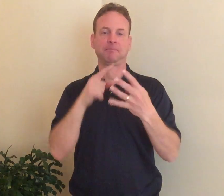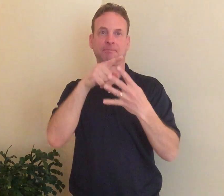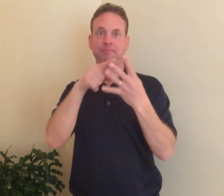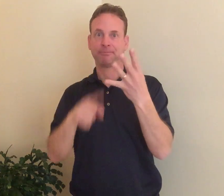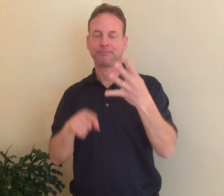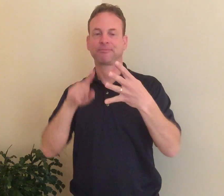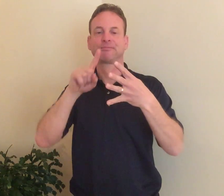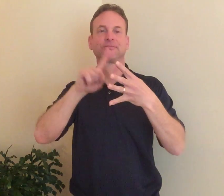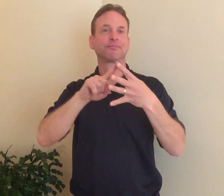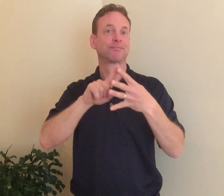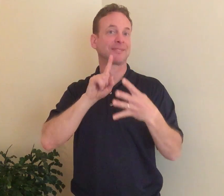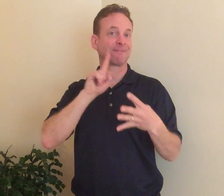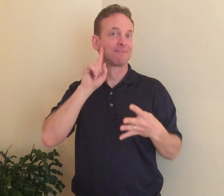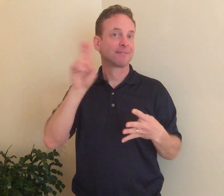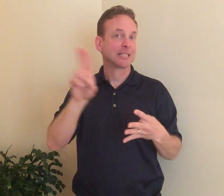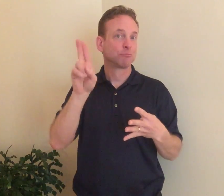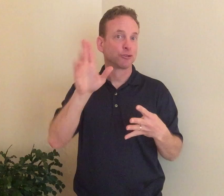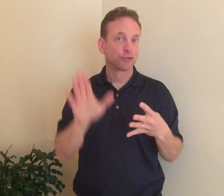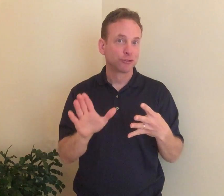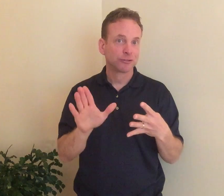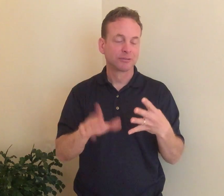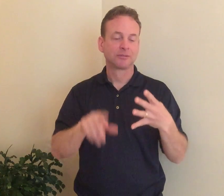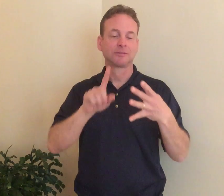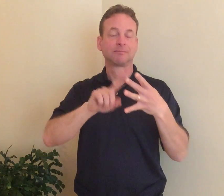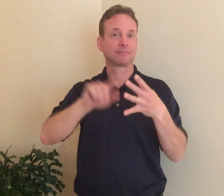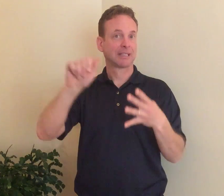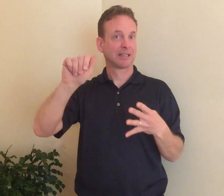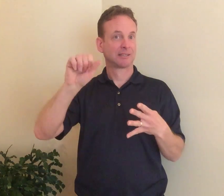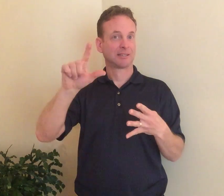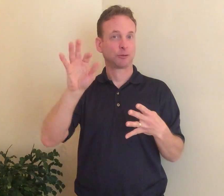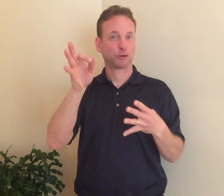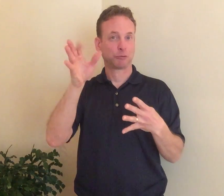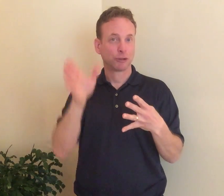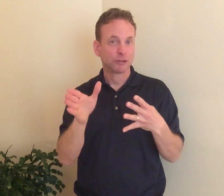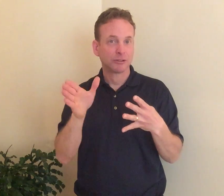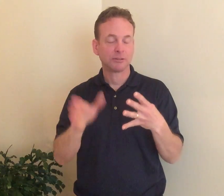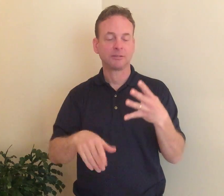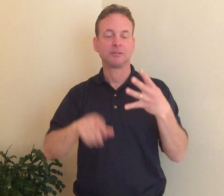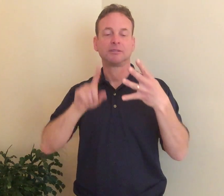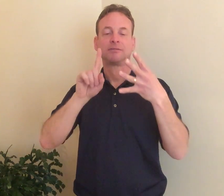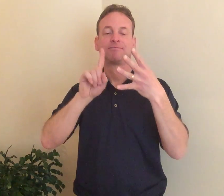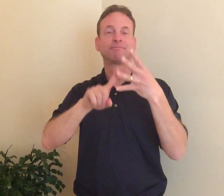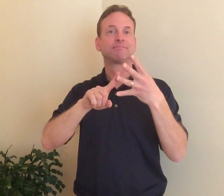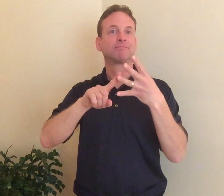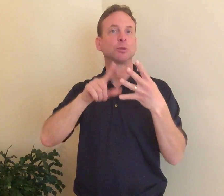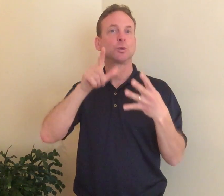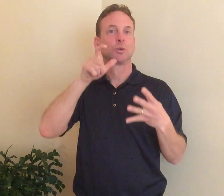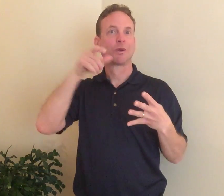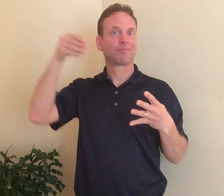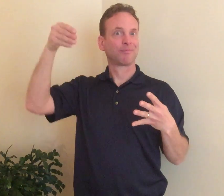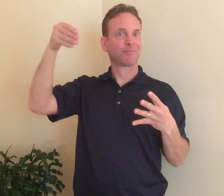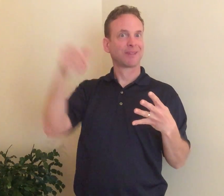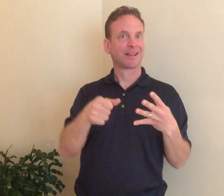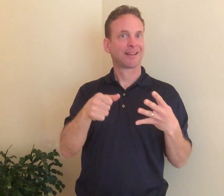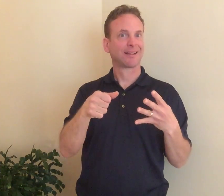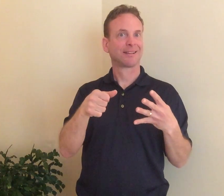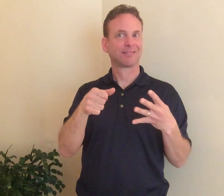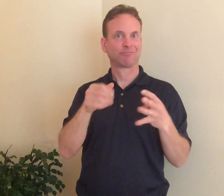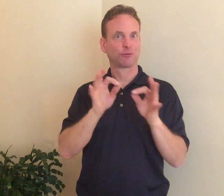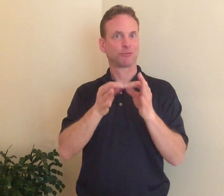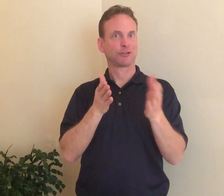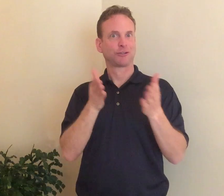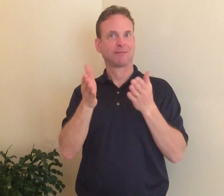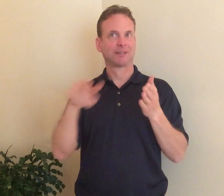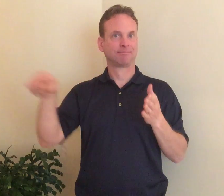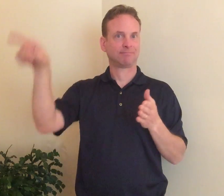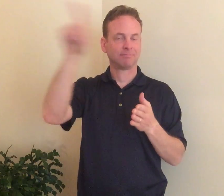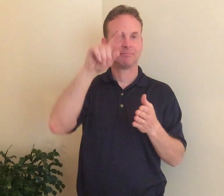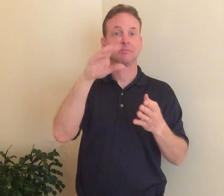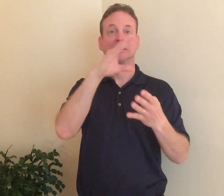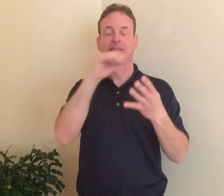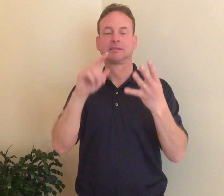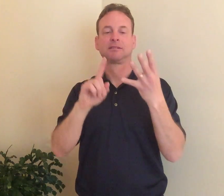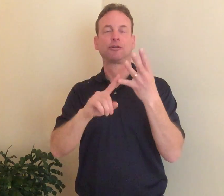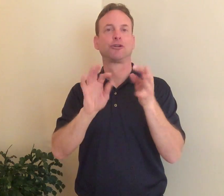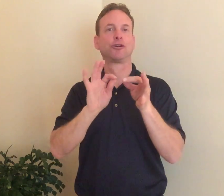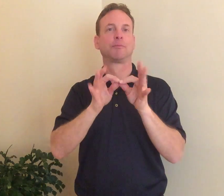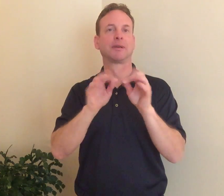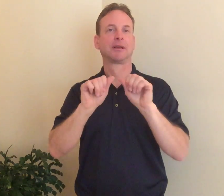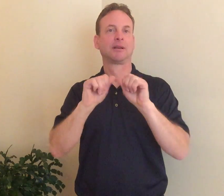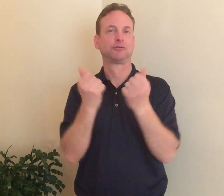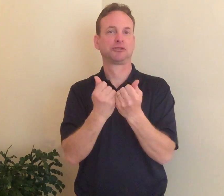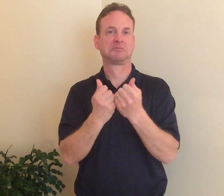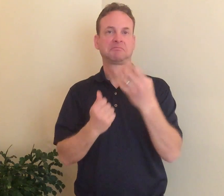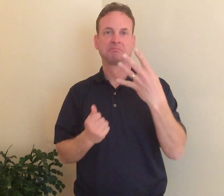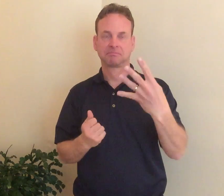deaf consumers, ASL interpreters, those who pay for interpreting services, and interpreting agencies.